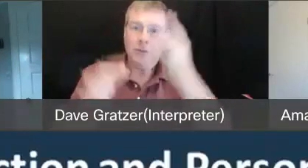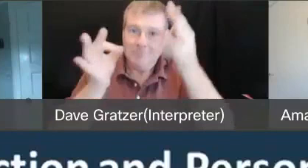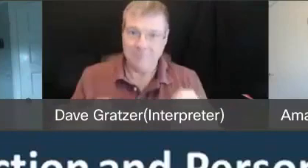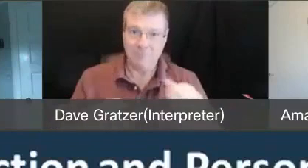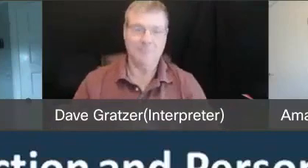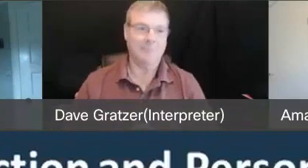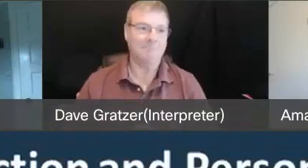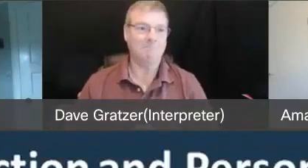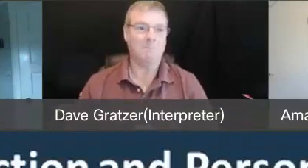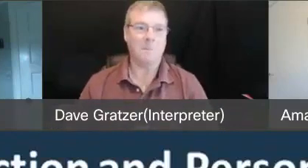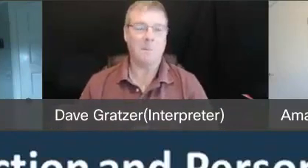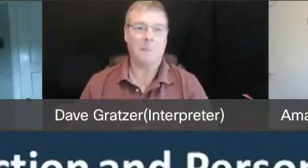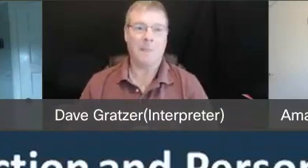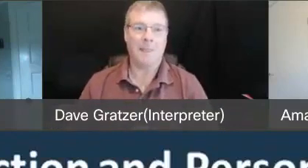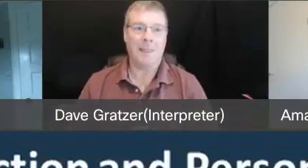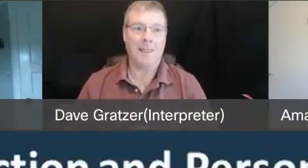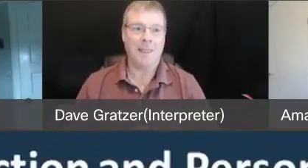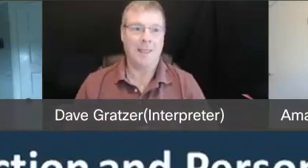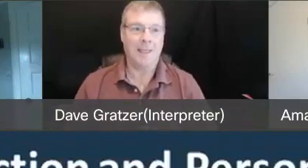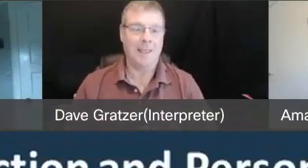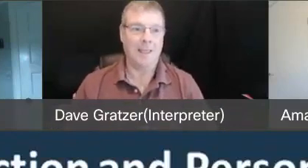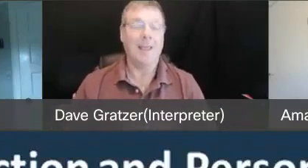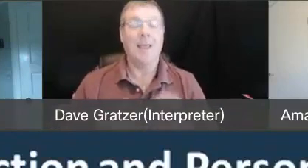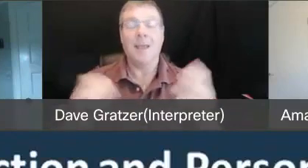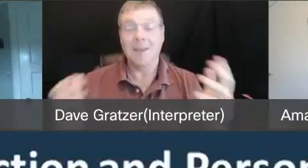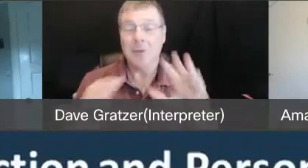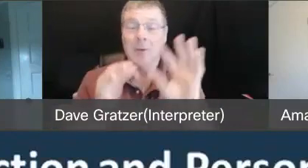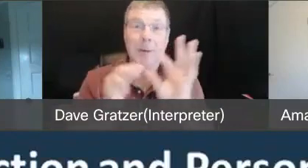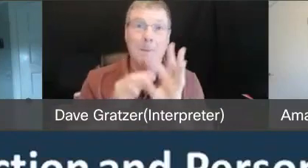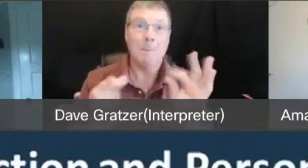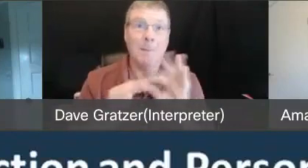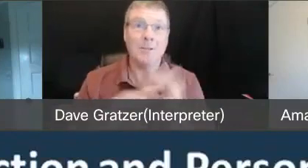So this mentioning, we don't recommend adding a sentence